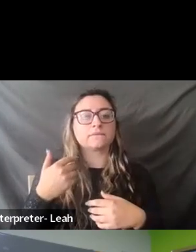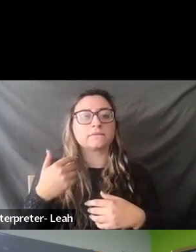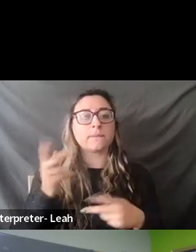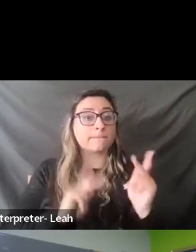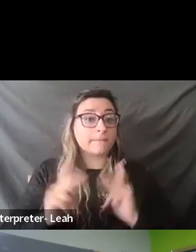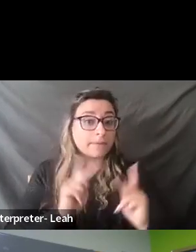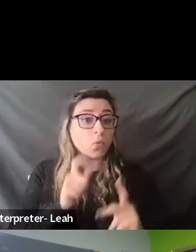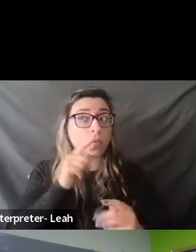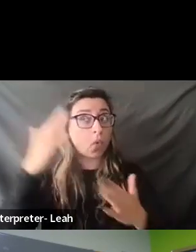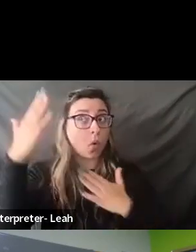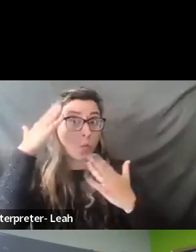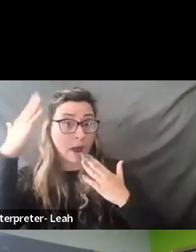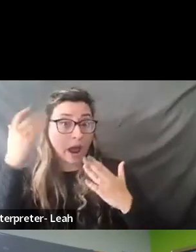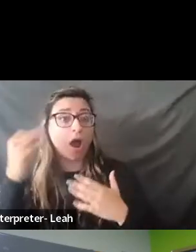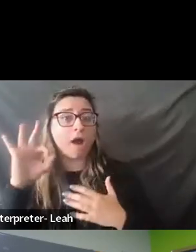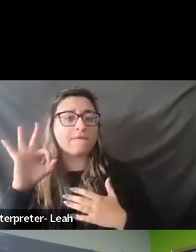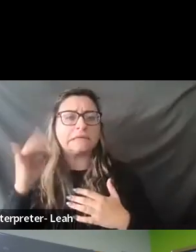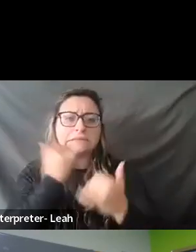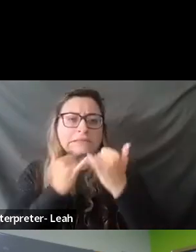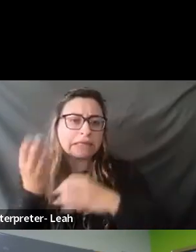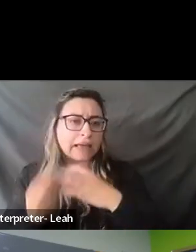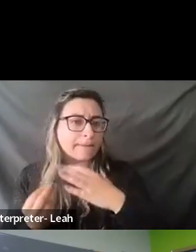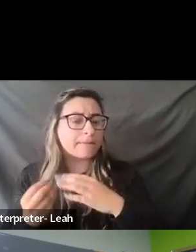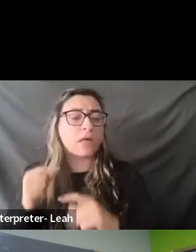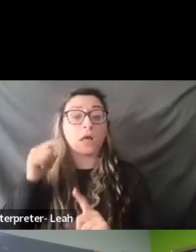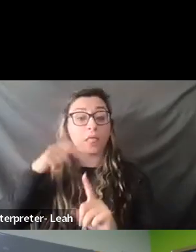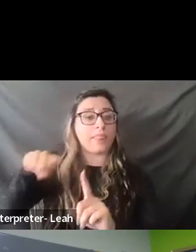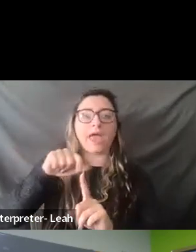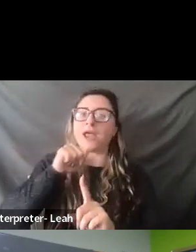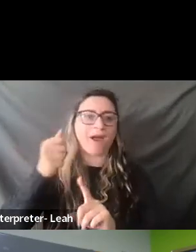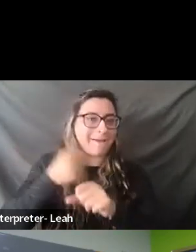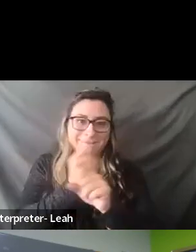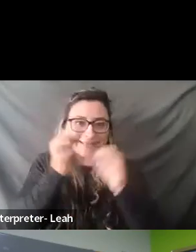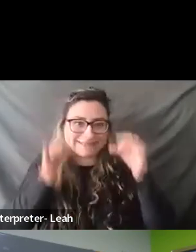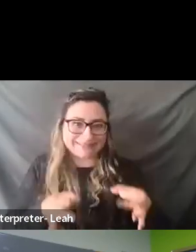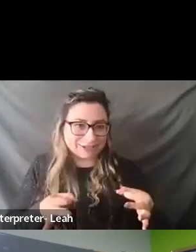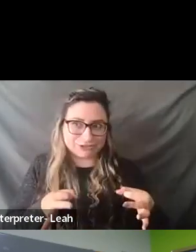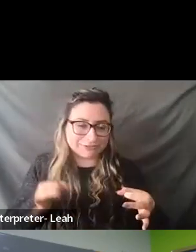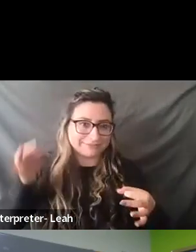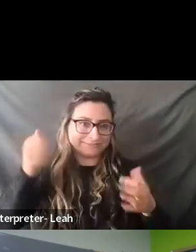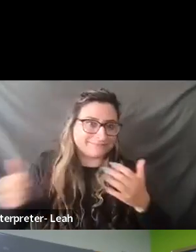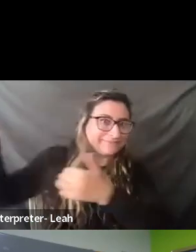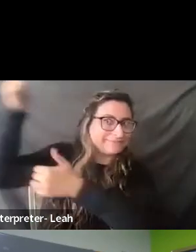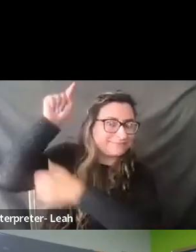I found that very interesting because it tied with the fear, from their perspective, of failure.